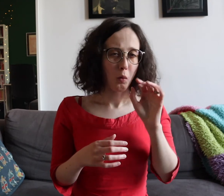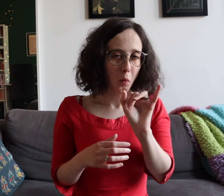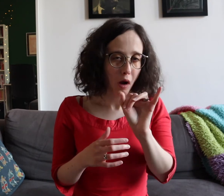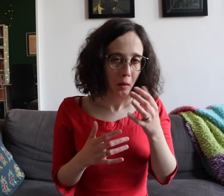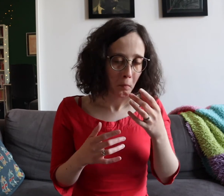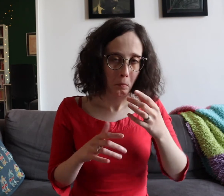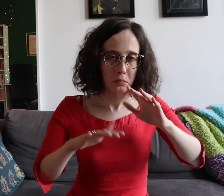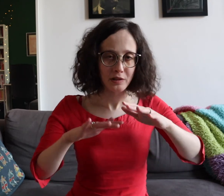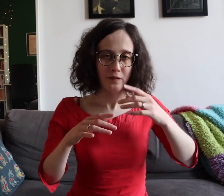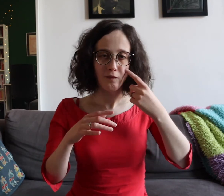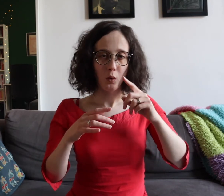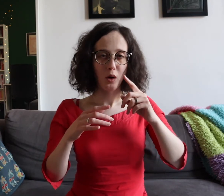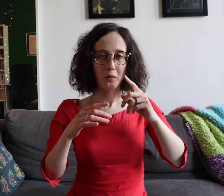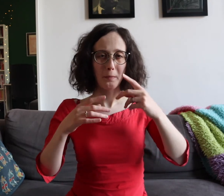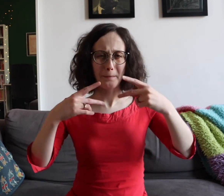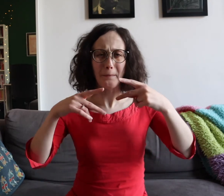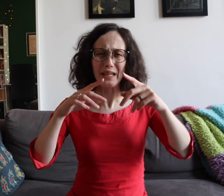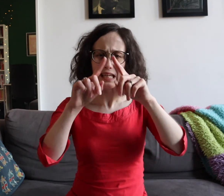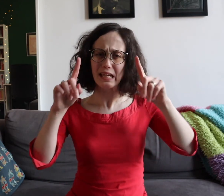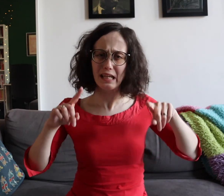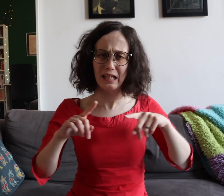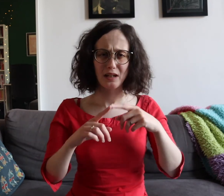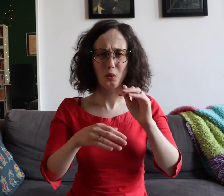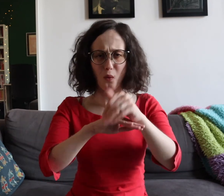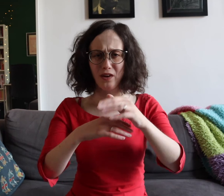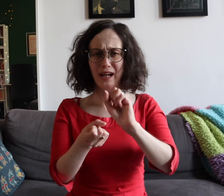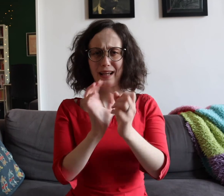I don't remember what for, maybe because I had to hand in some papers regarding the